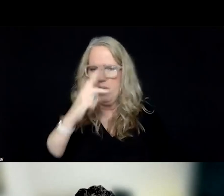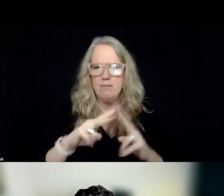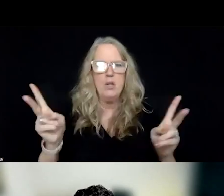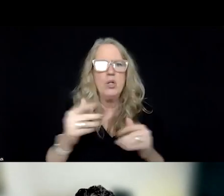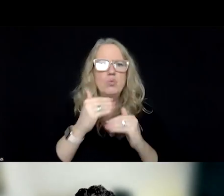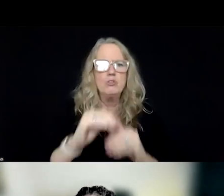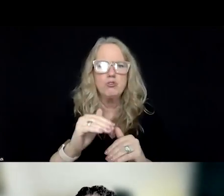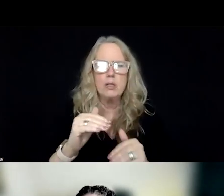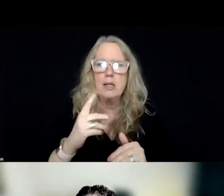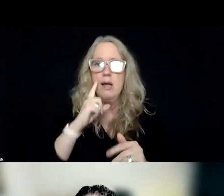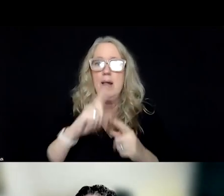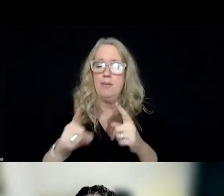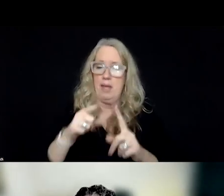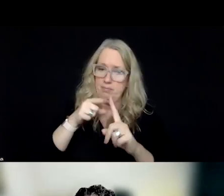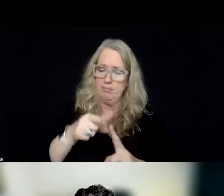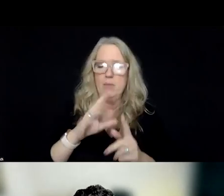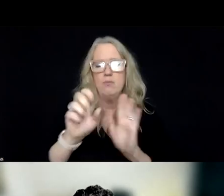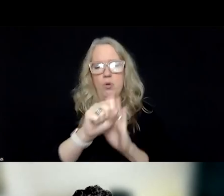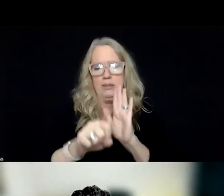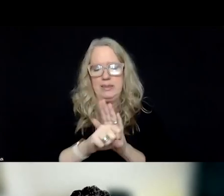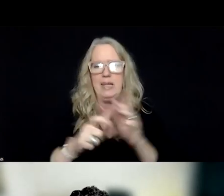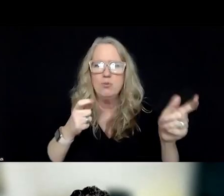THEY ARE BEING DRIVEN BY THE STATE REGULATIONS AND PEOPLE DON'T